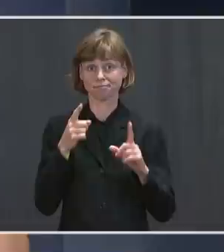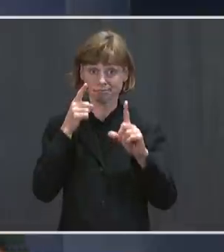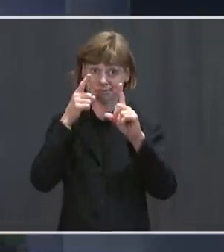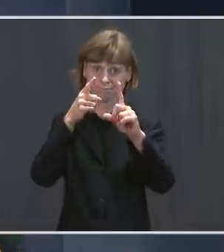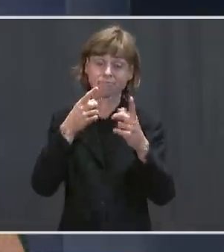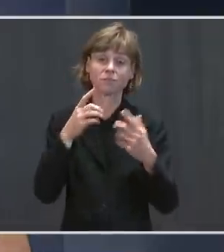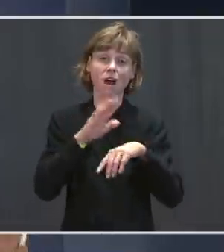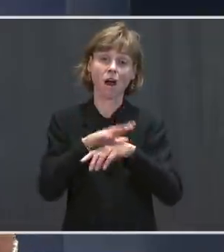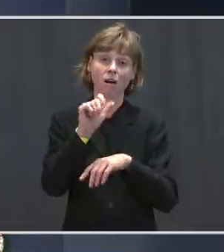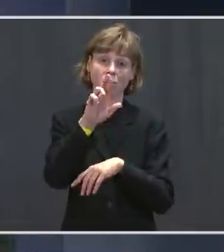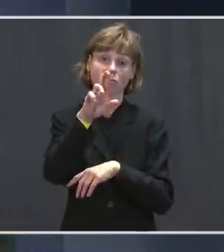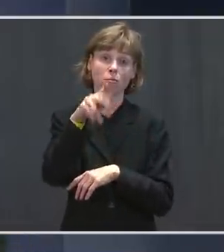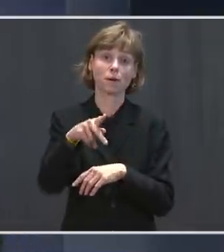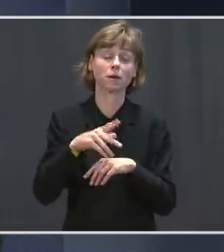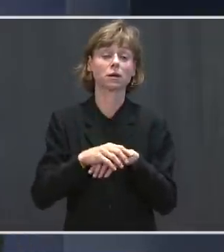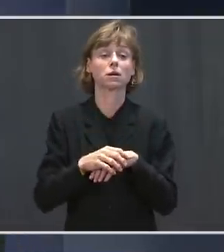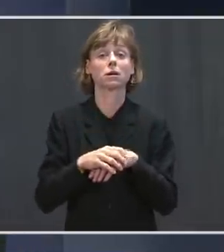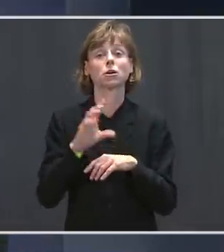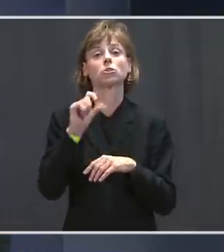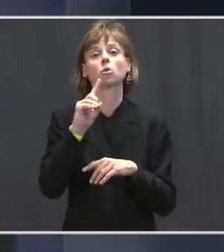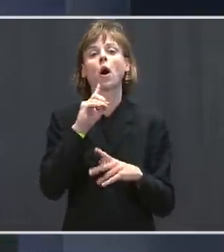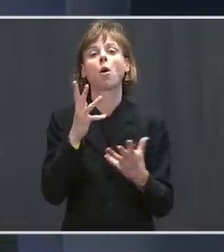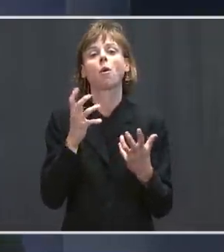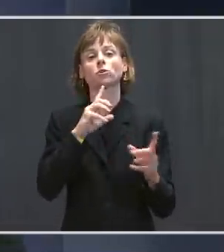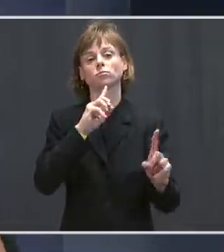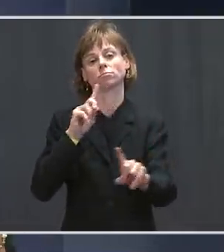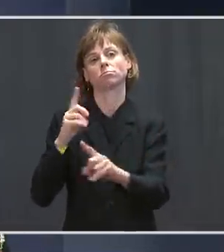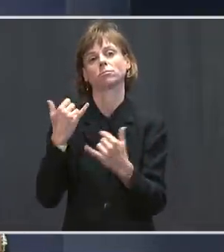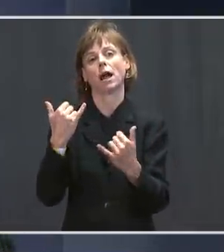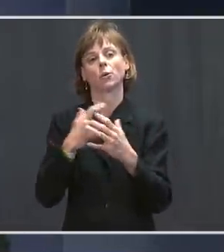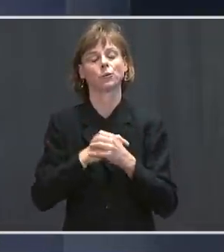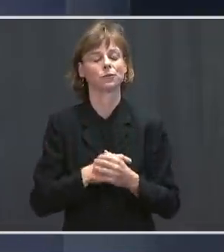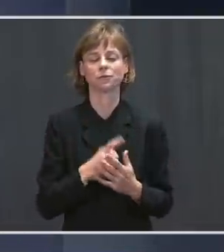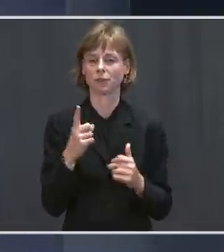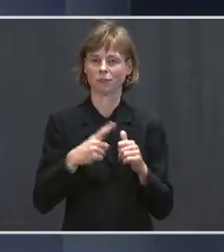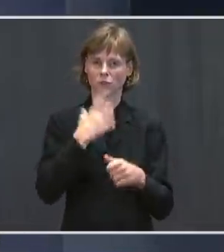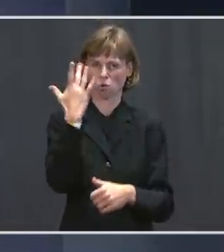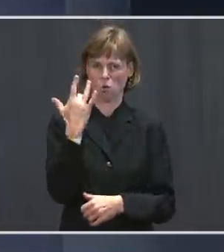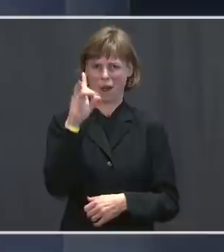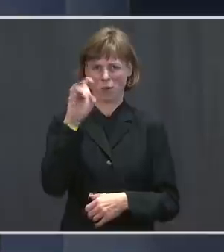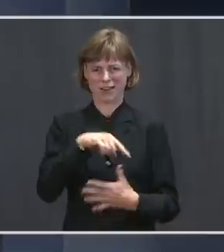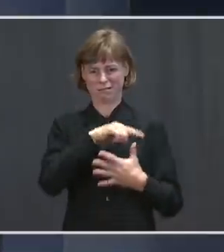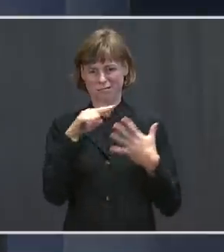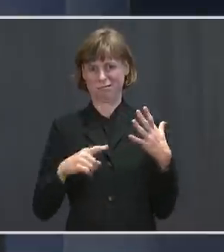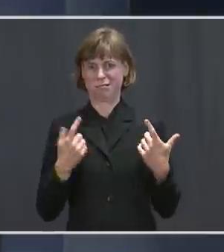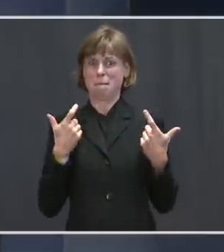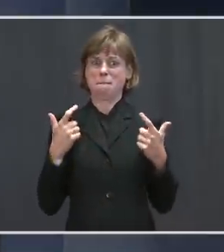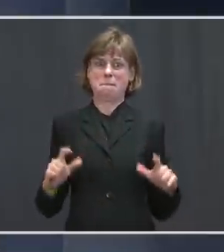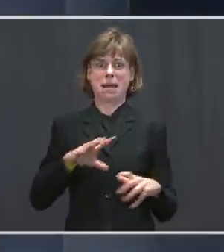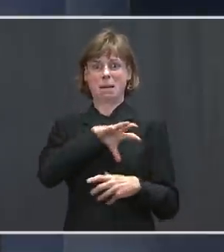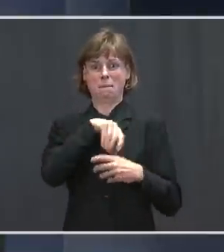So, I just wanted to address some of those here. First, why do we need a package of this size or will we be fine with the status quo?